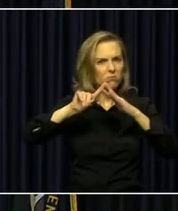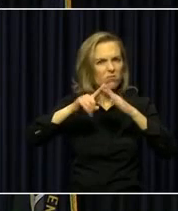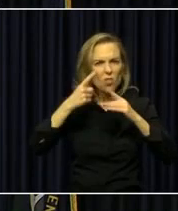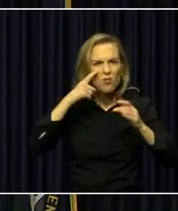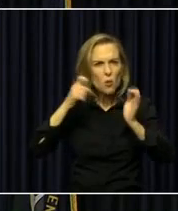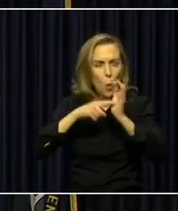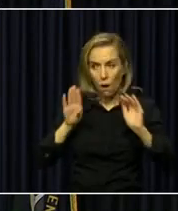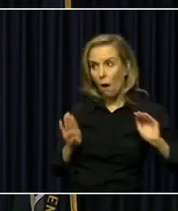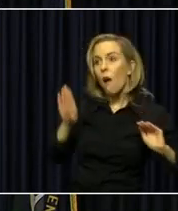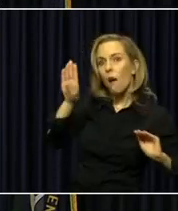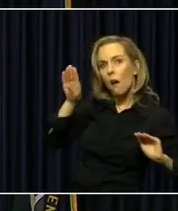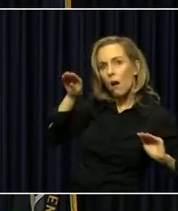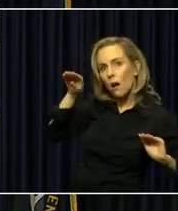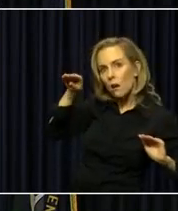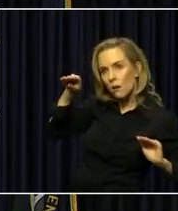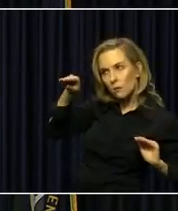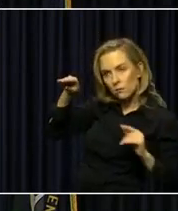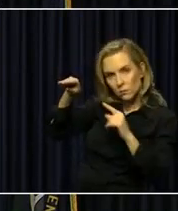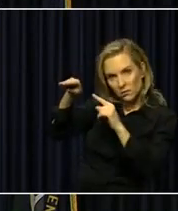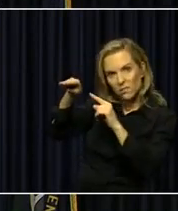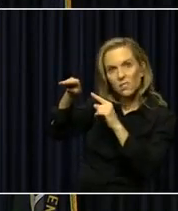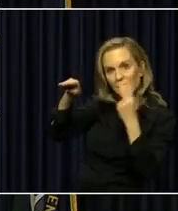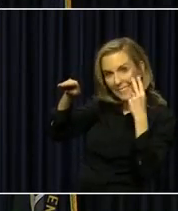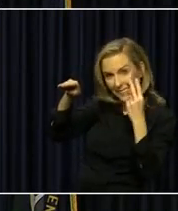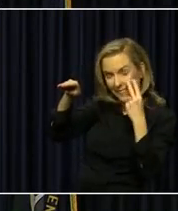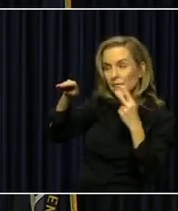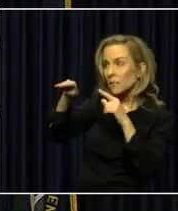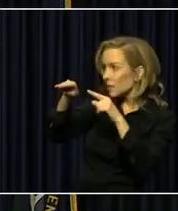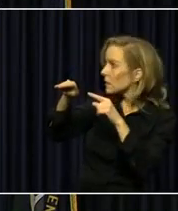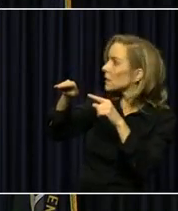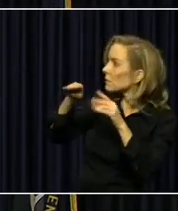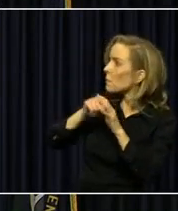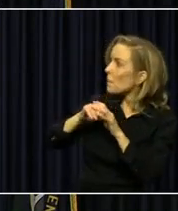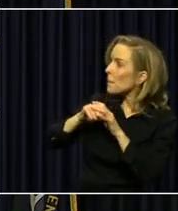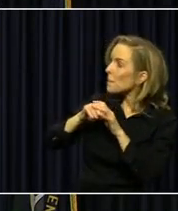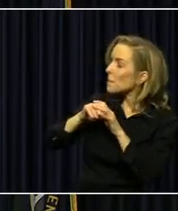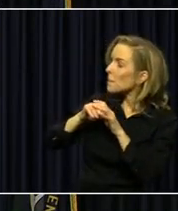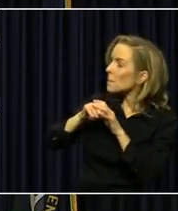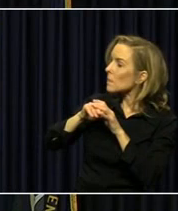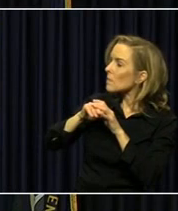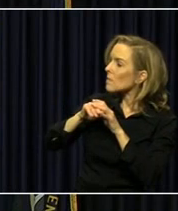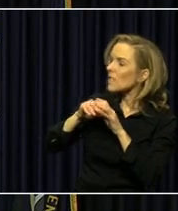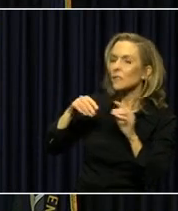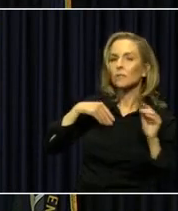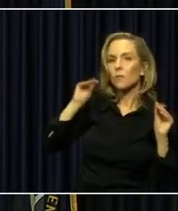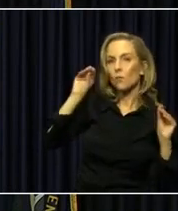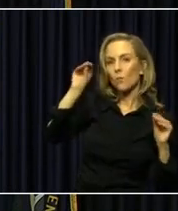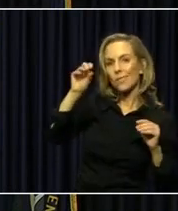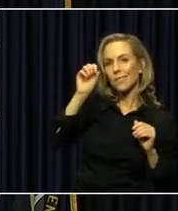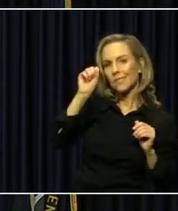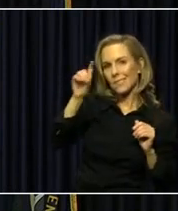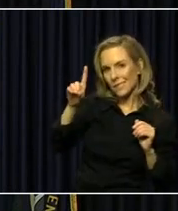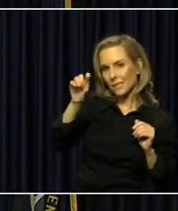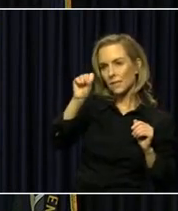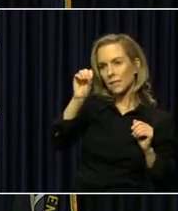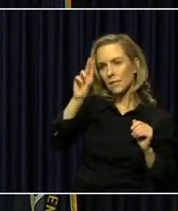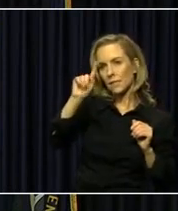IN EVERY COUNTY EVERY -- OR EVEN SICK IN EVERY COUNTY EVERYWHERE. I KNOW OUR LOCAL LEADERSHIP IN